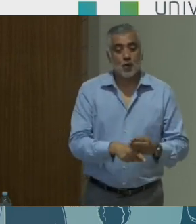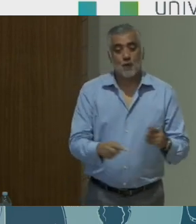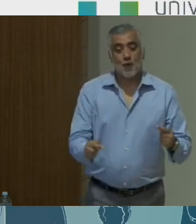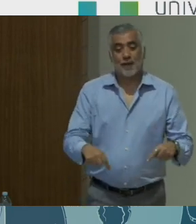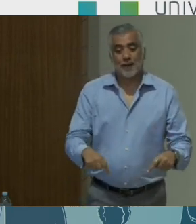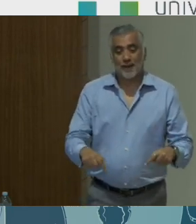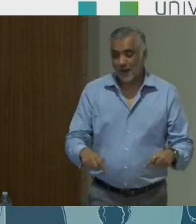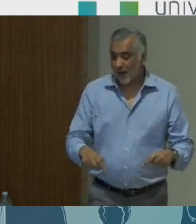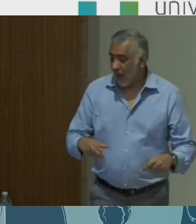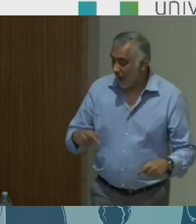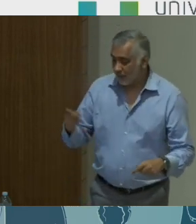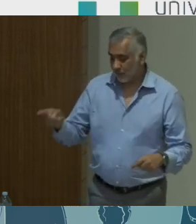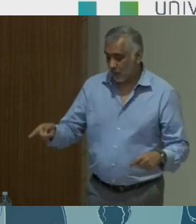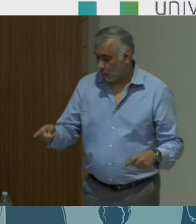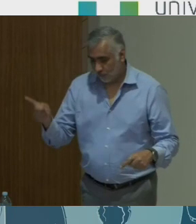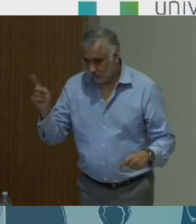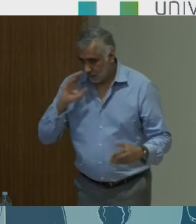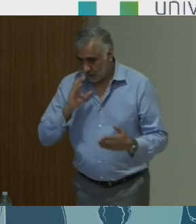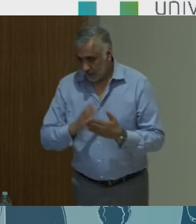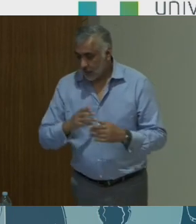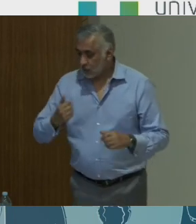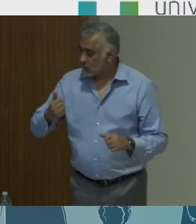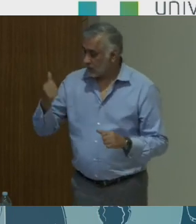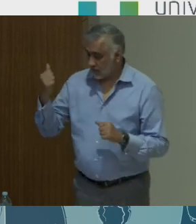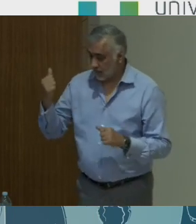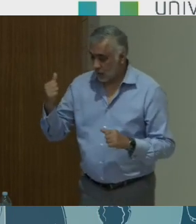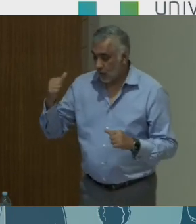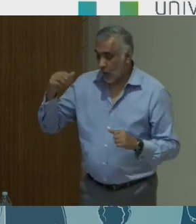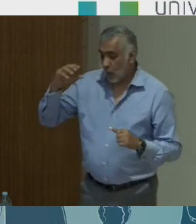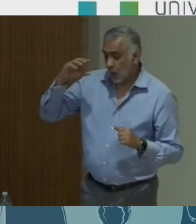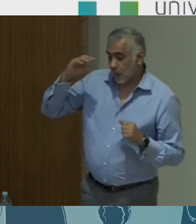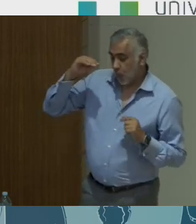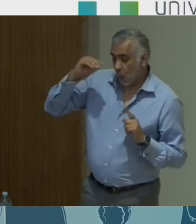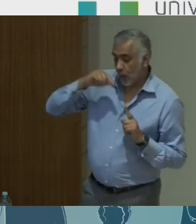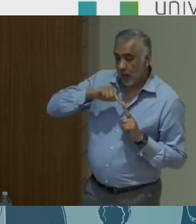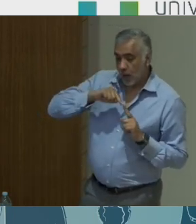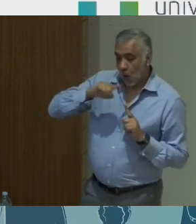And you see here only the boy can watch the game.